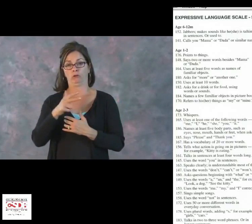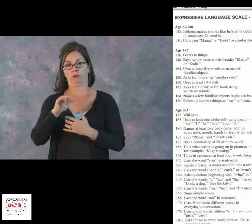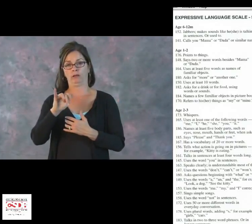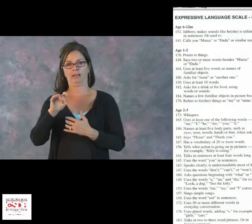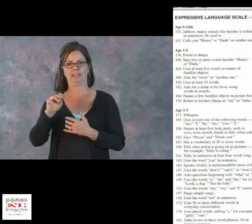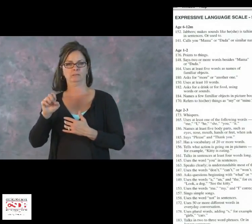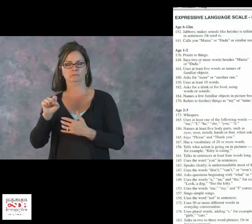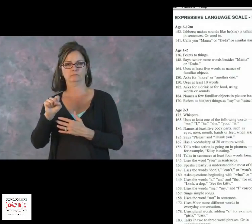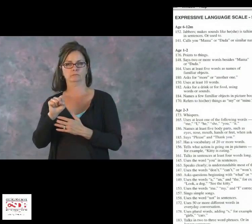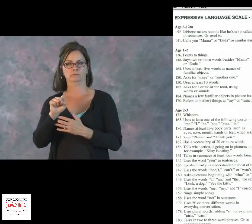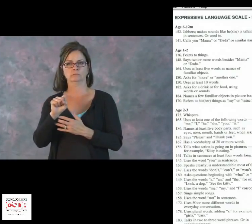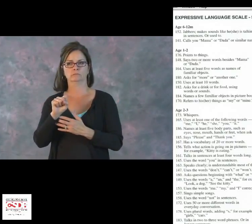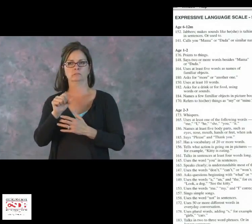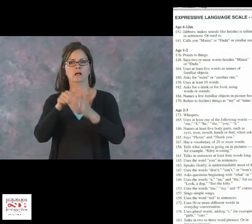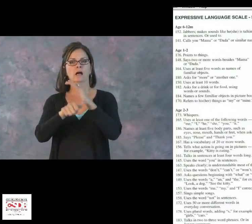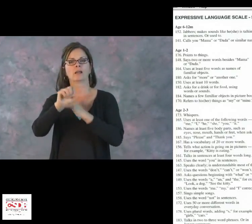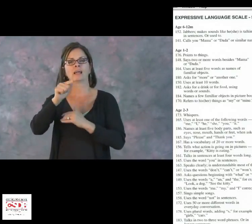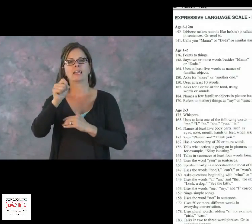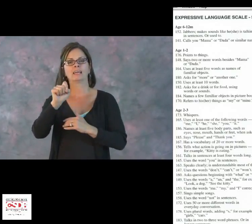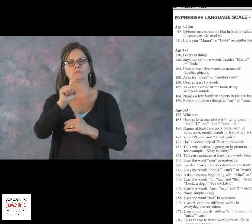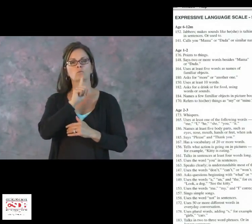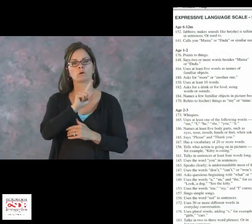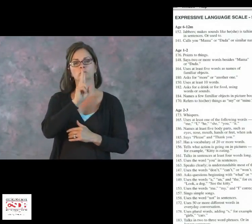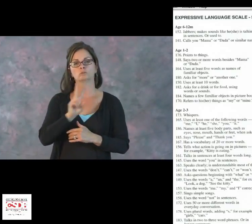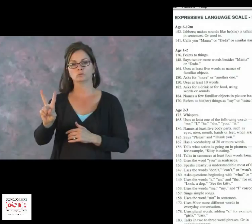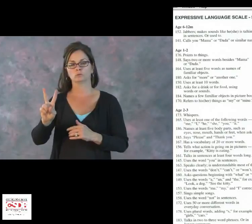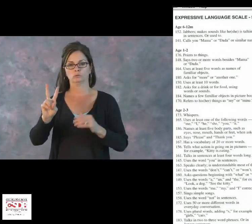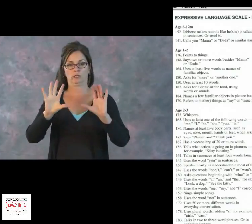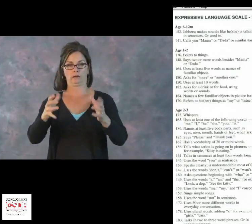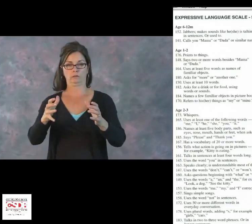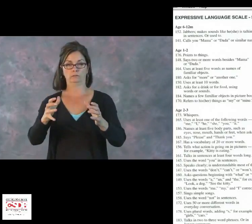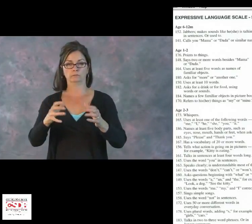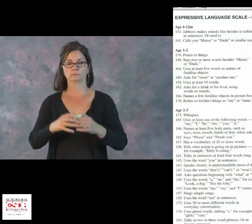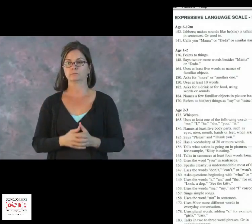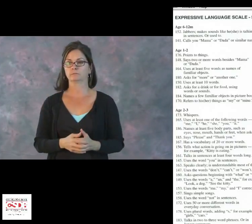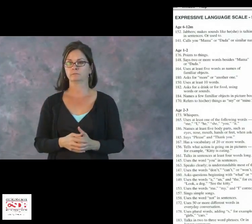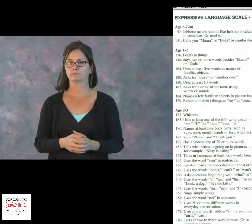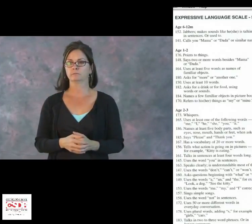under the Age 1-2 category.